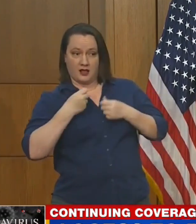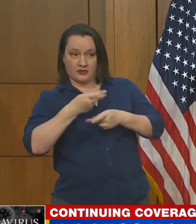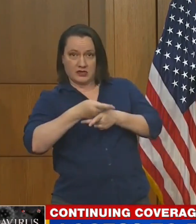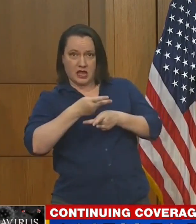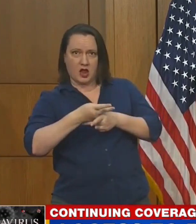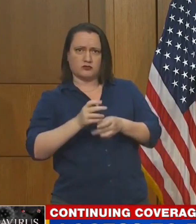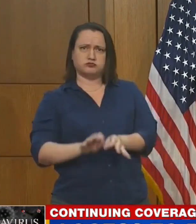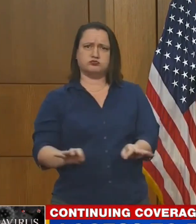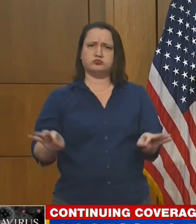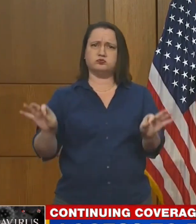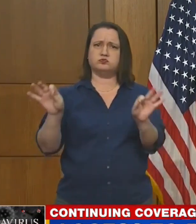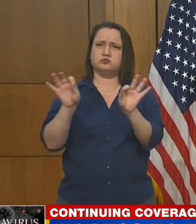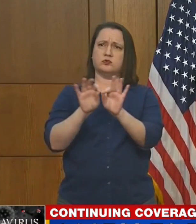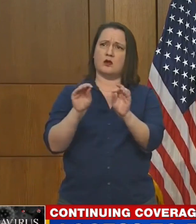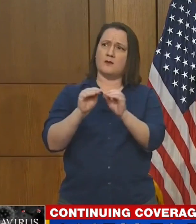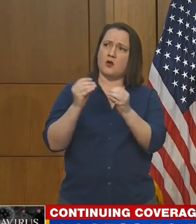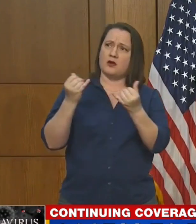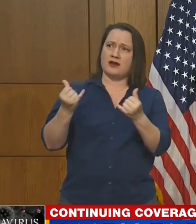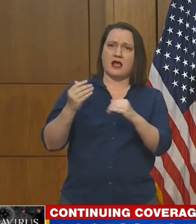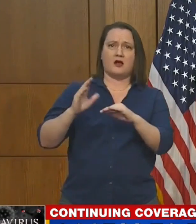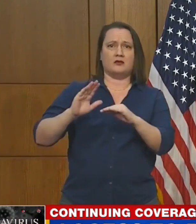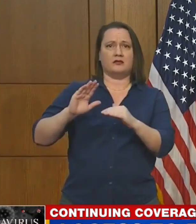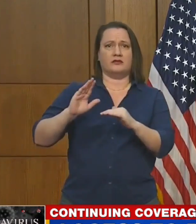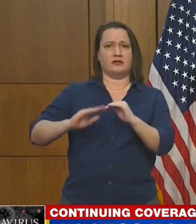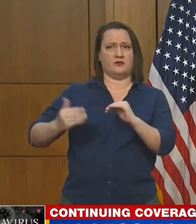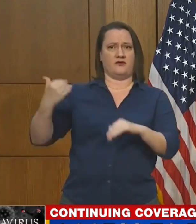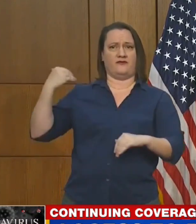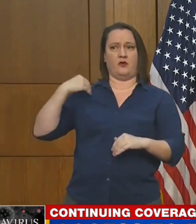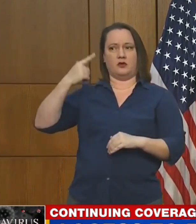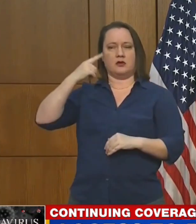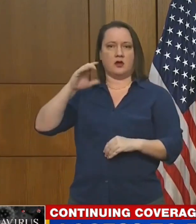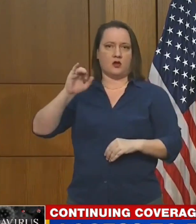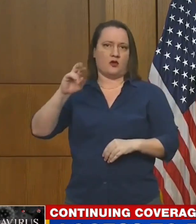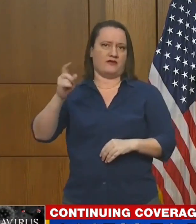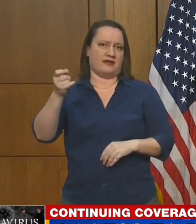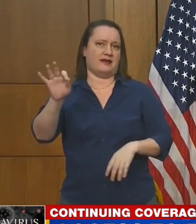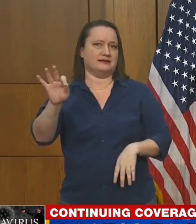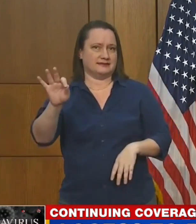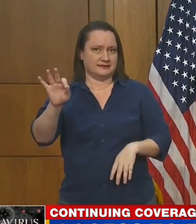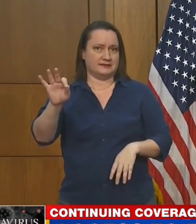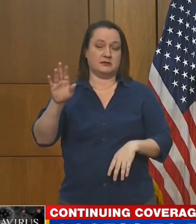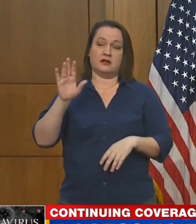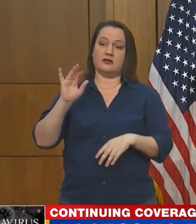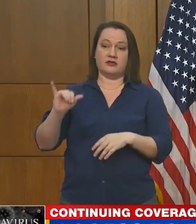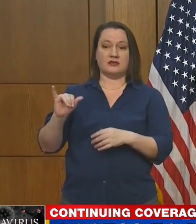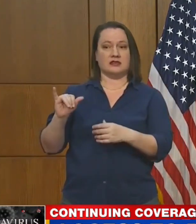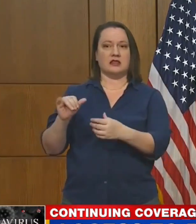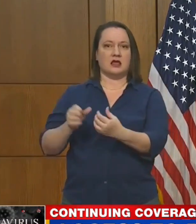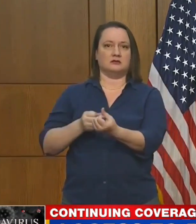ACCESS TO AFFORDABLE HEALTH TREATMENT IS MORE IMPORTANT THAN EVER DURING THE COVID